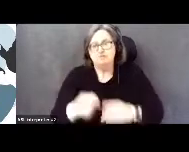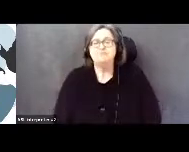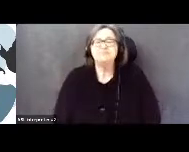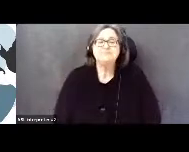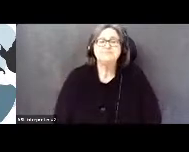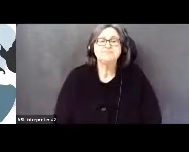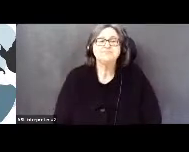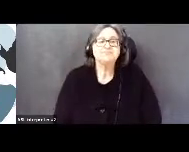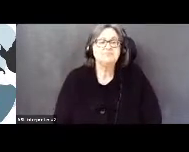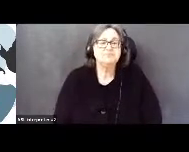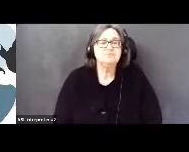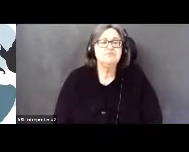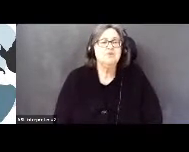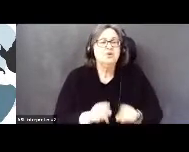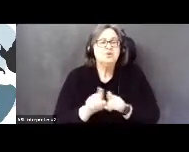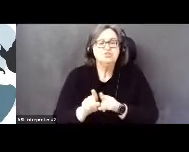me. We also want to really differentiate